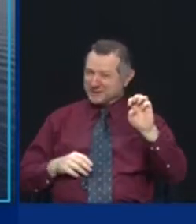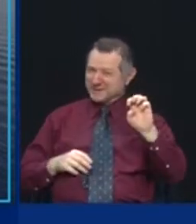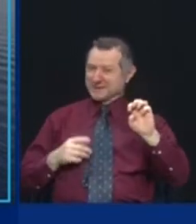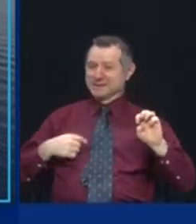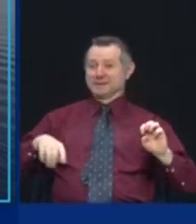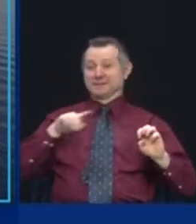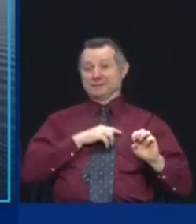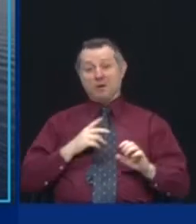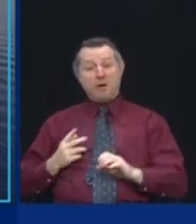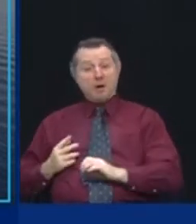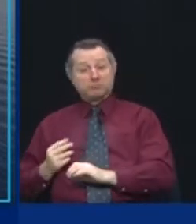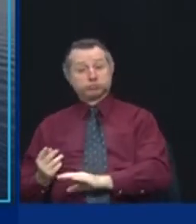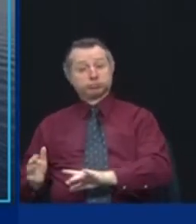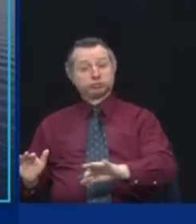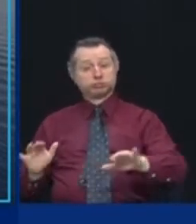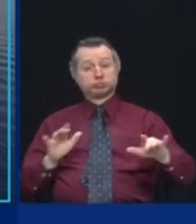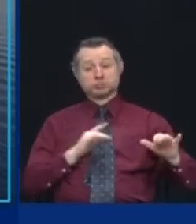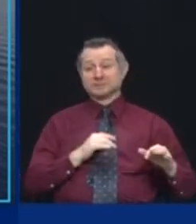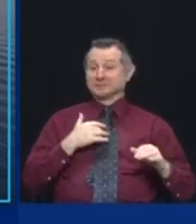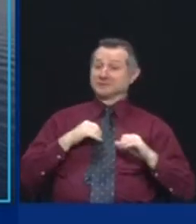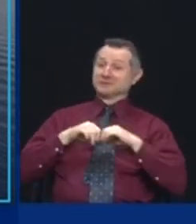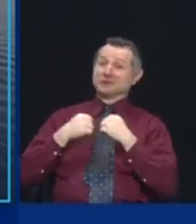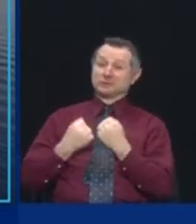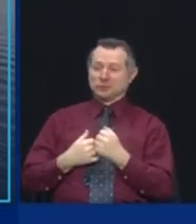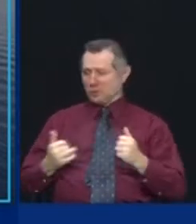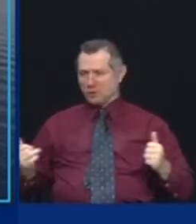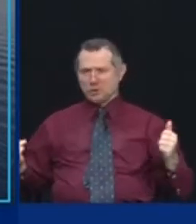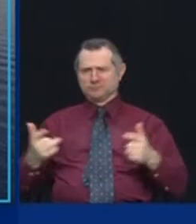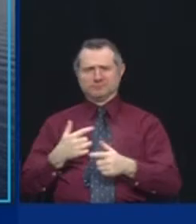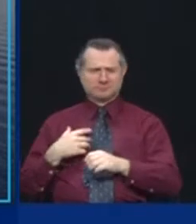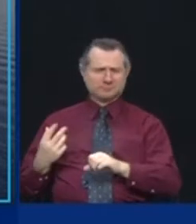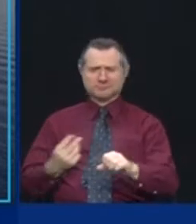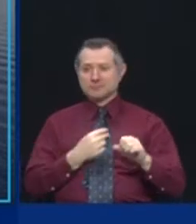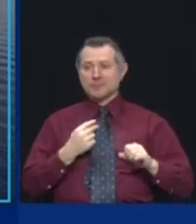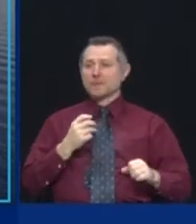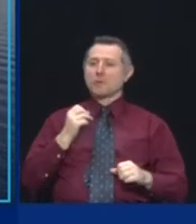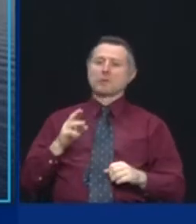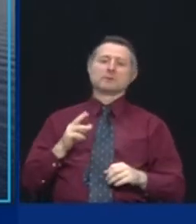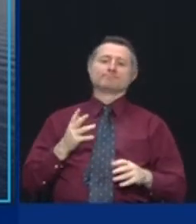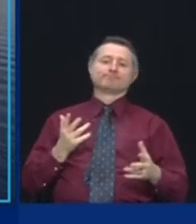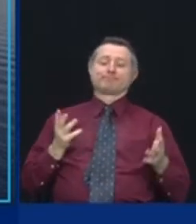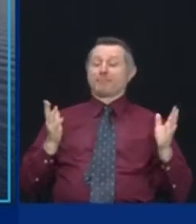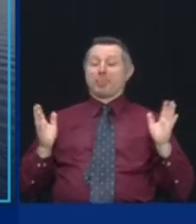IT IS THAT SIMPLE. WE, COLLECTIVE WE, EITHER GET